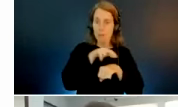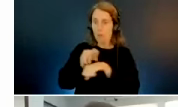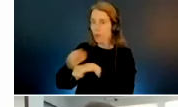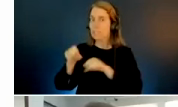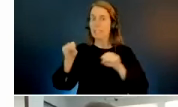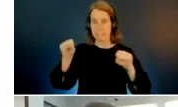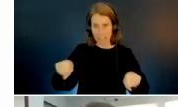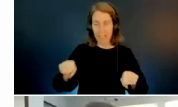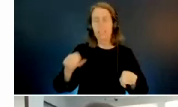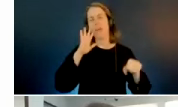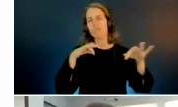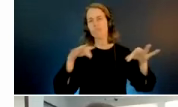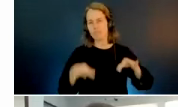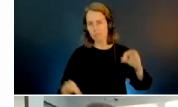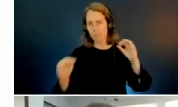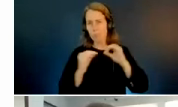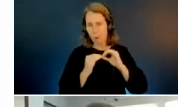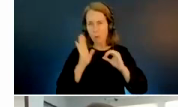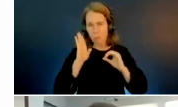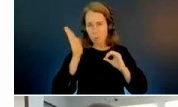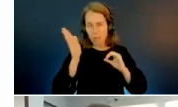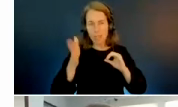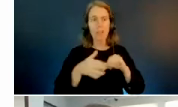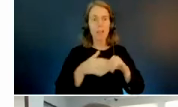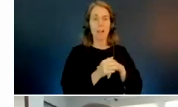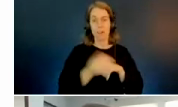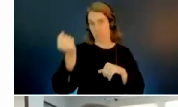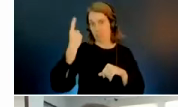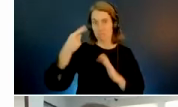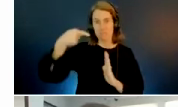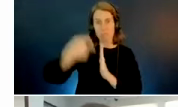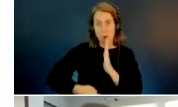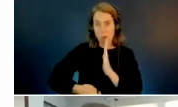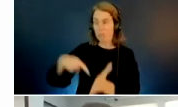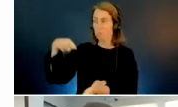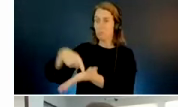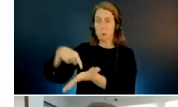the presentation um and you'll never get a bill from us or anything like that uh for our